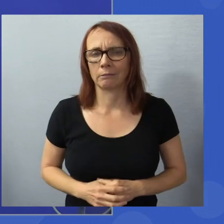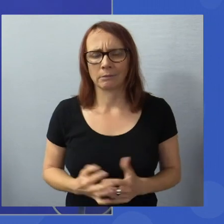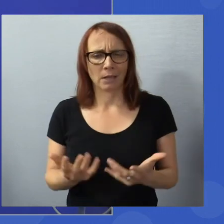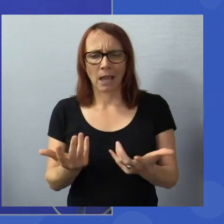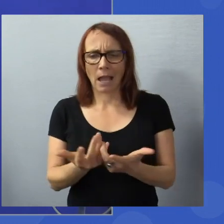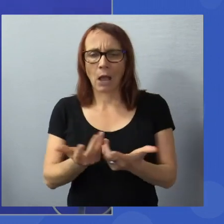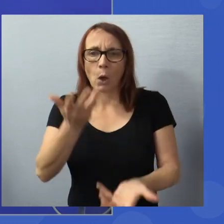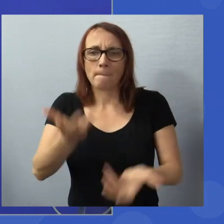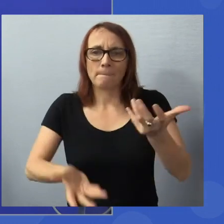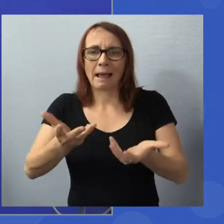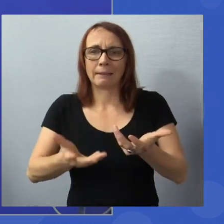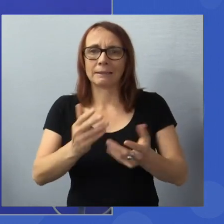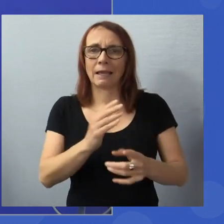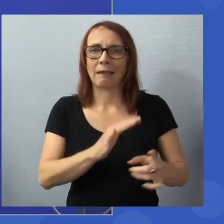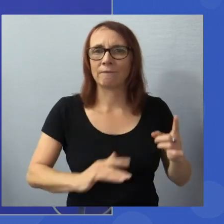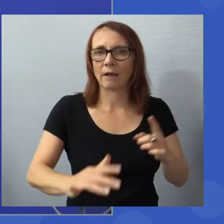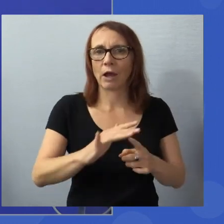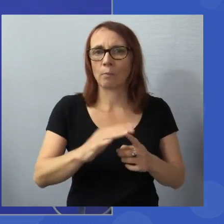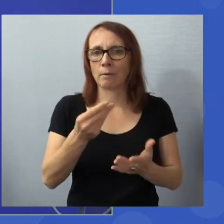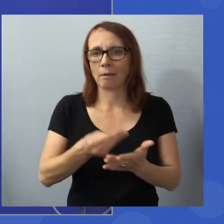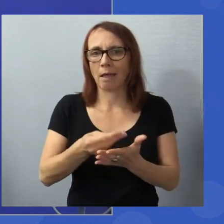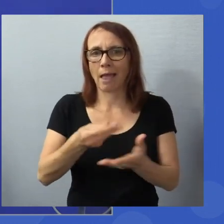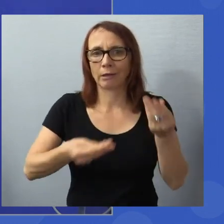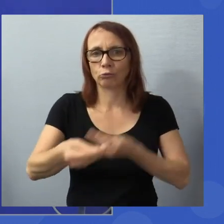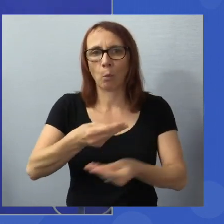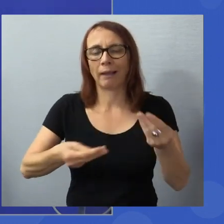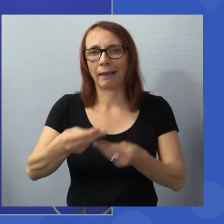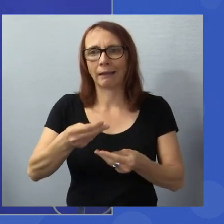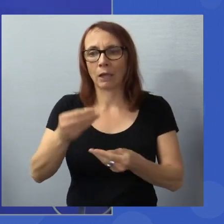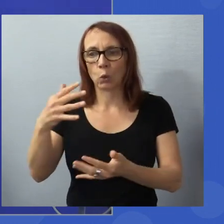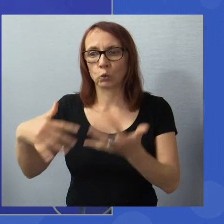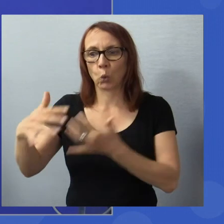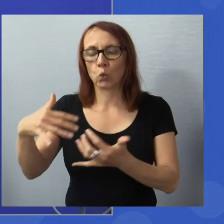that environmental that economic and that social aspect of of sustainability